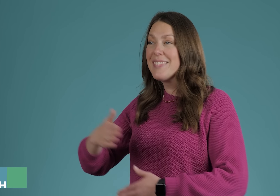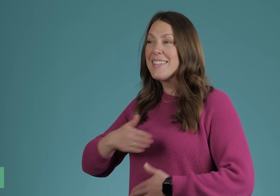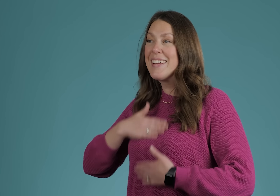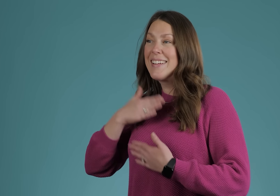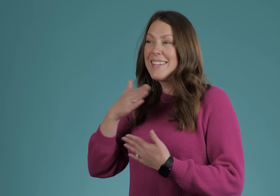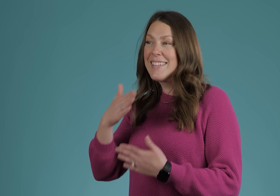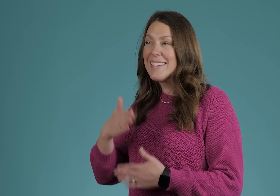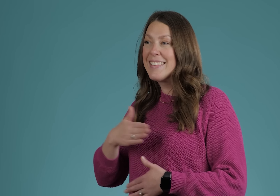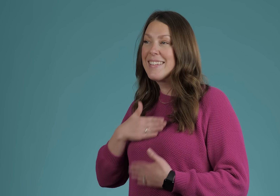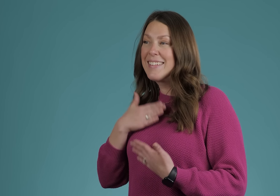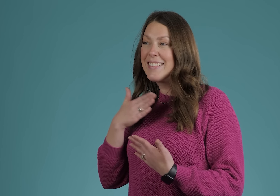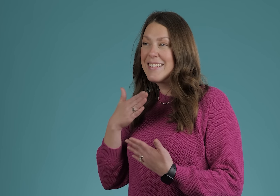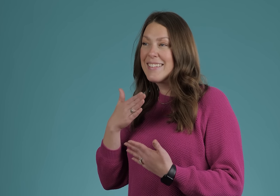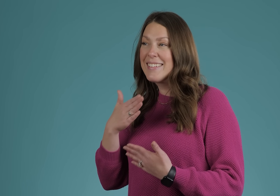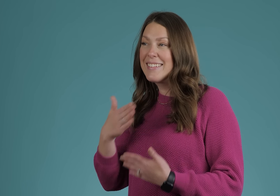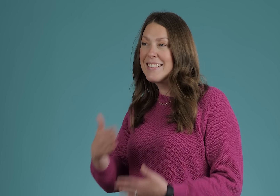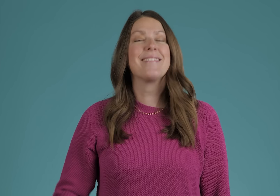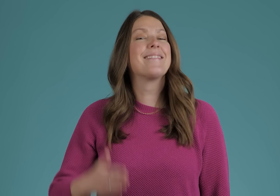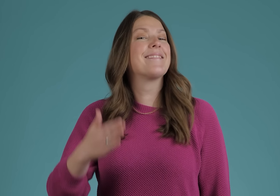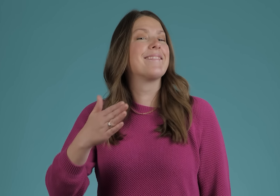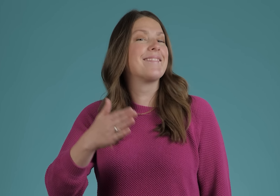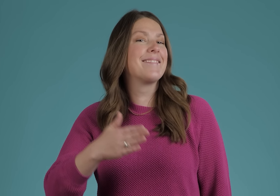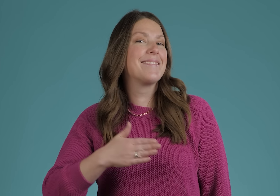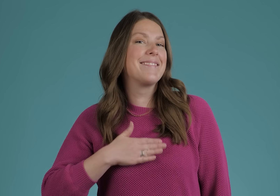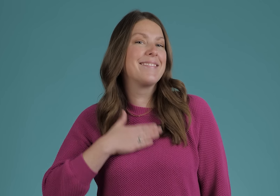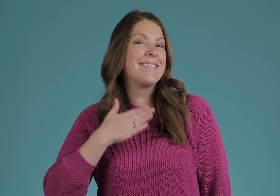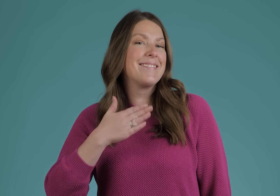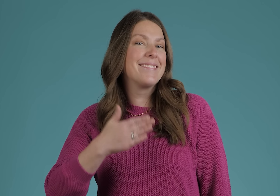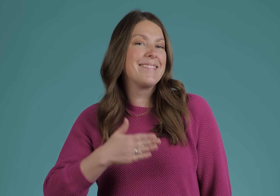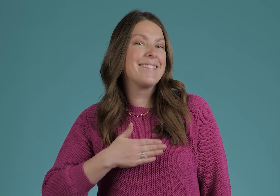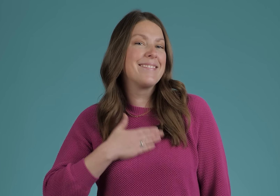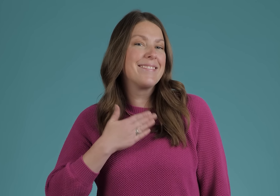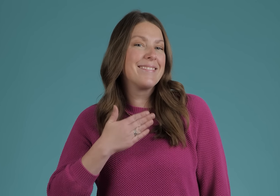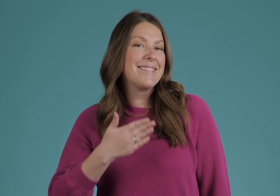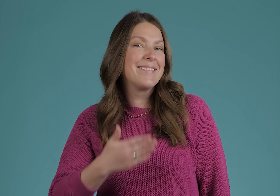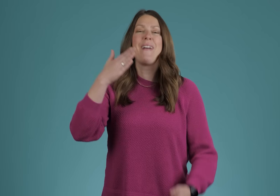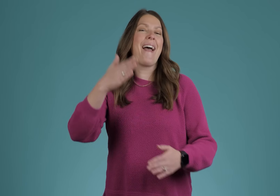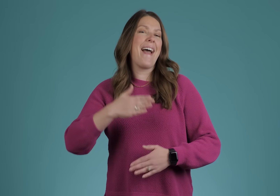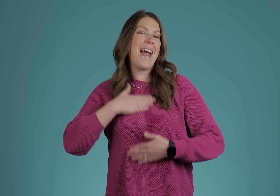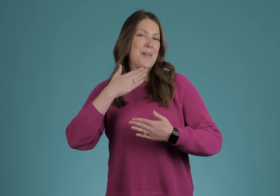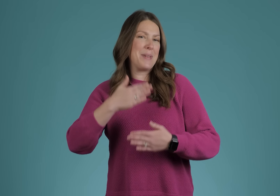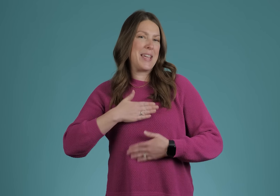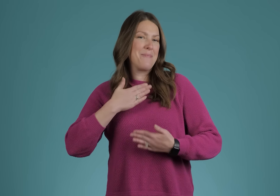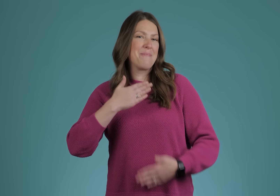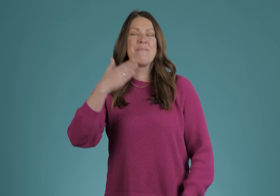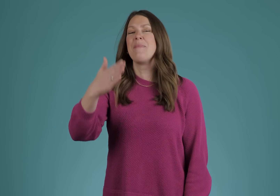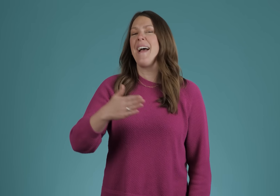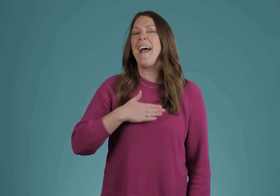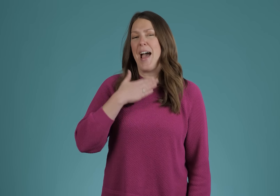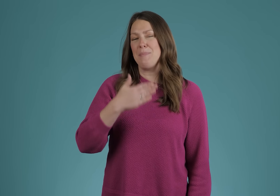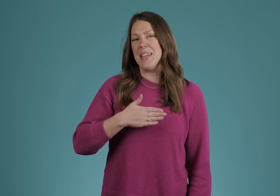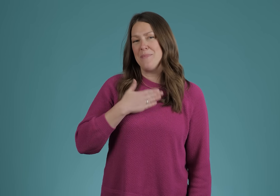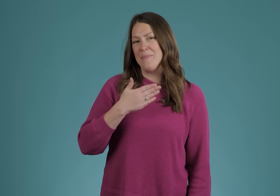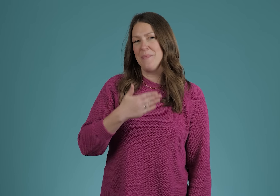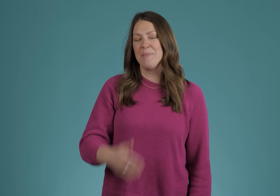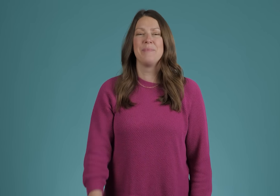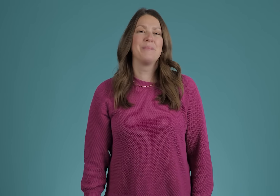You have two hands coming up or one hand Happy happy